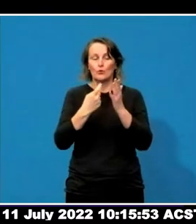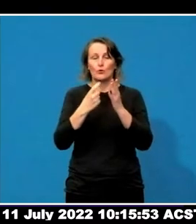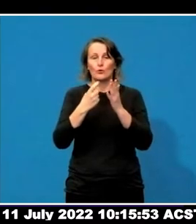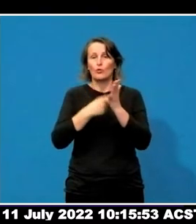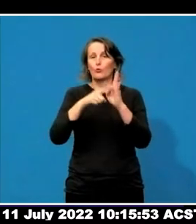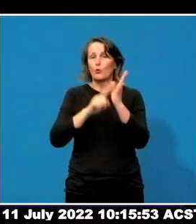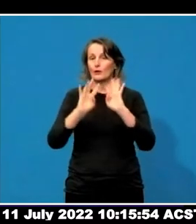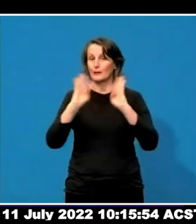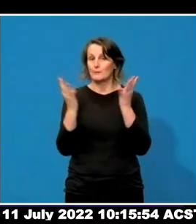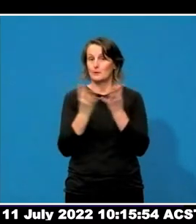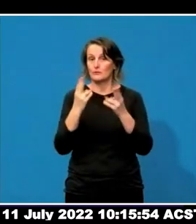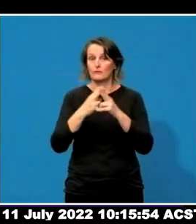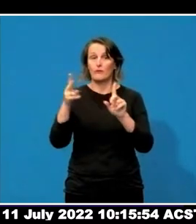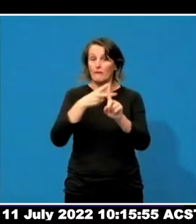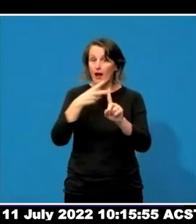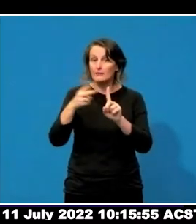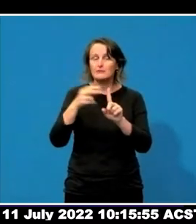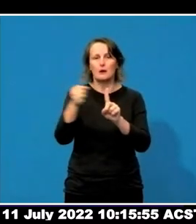Exploitation of People with Disability.